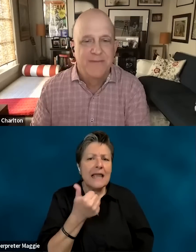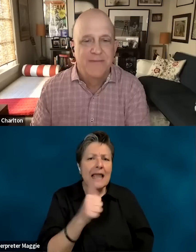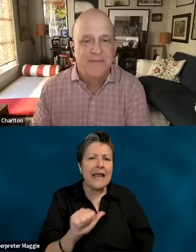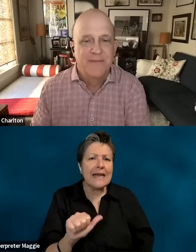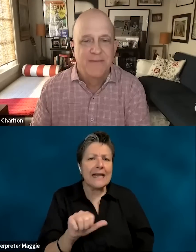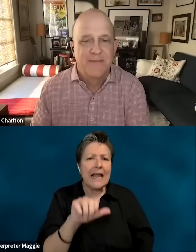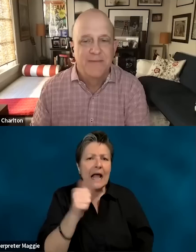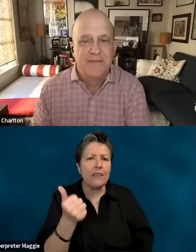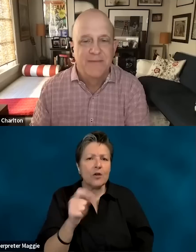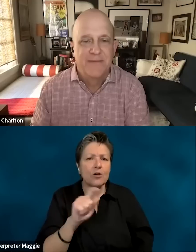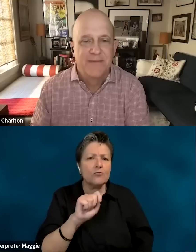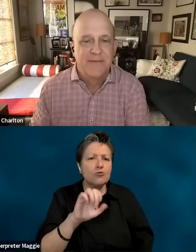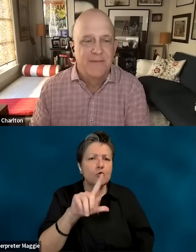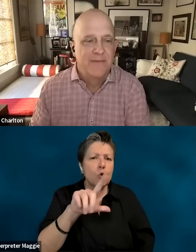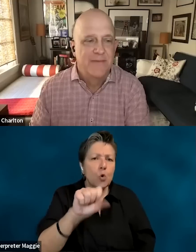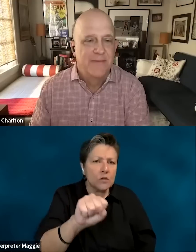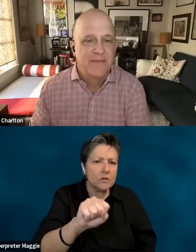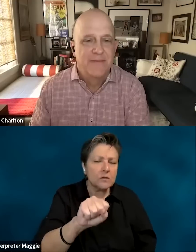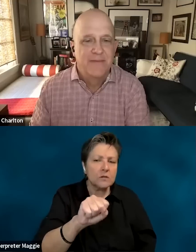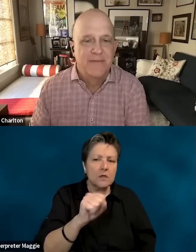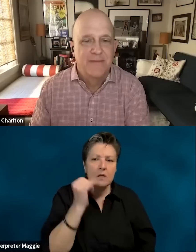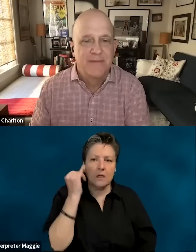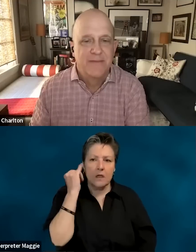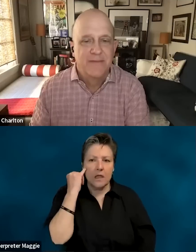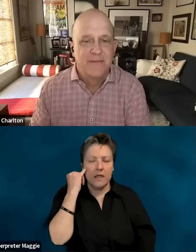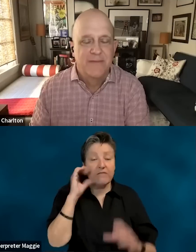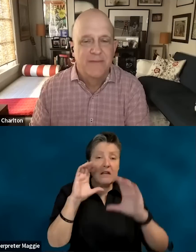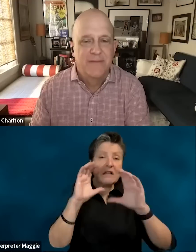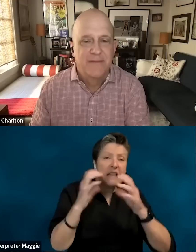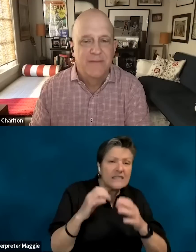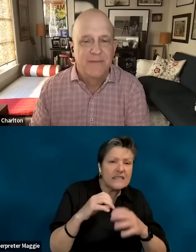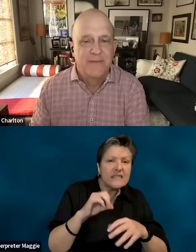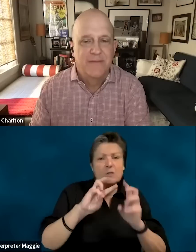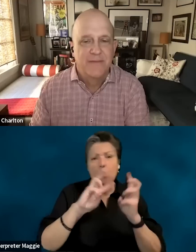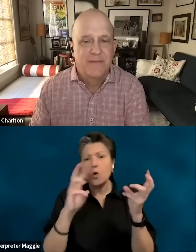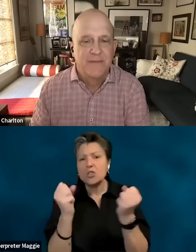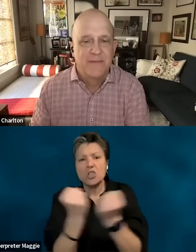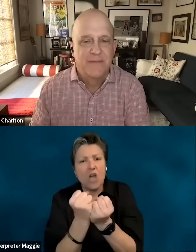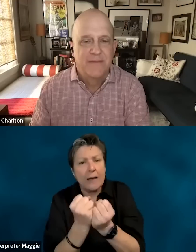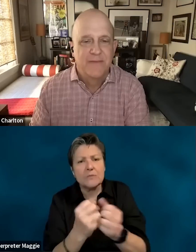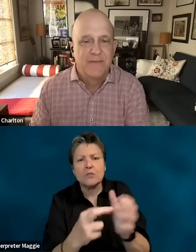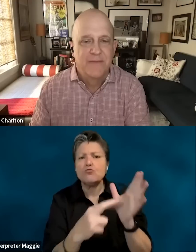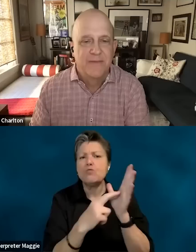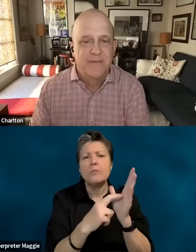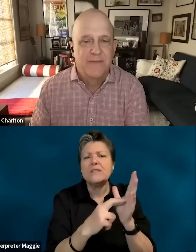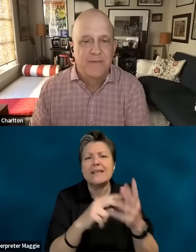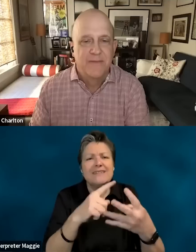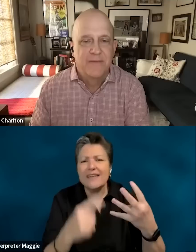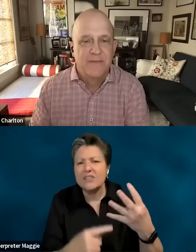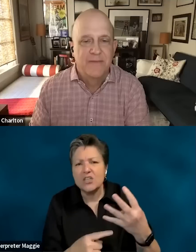whether that's classes, workshops, representation, like, what are the things that are necessary